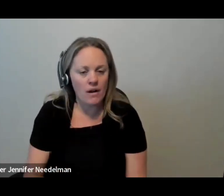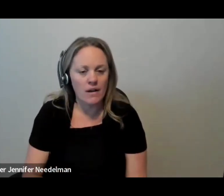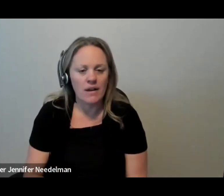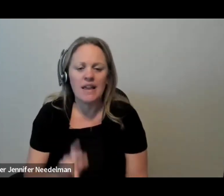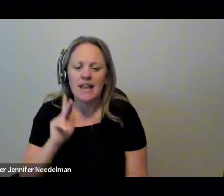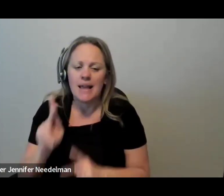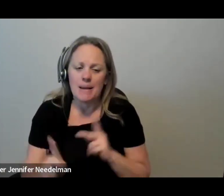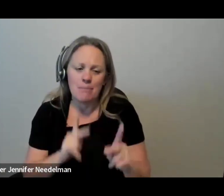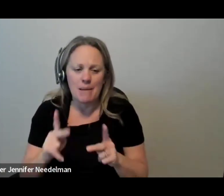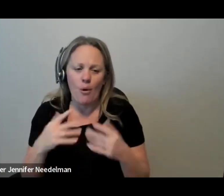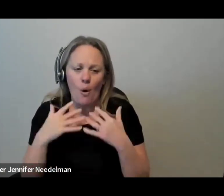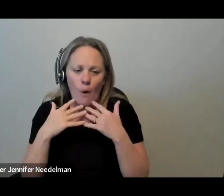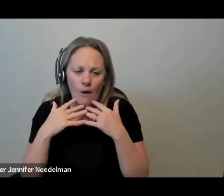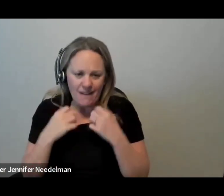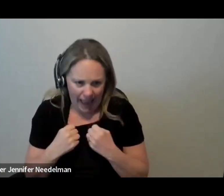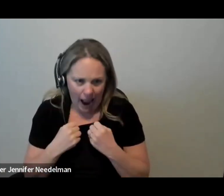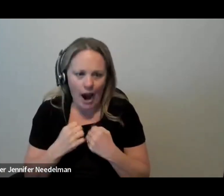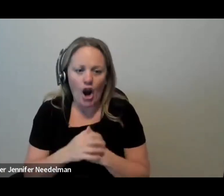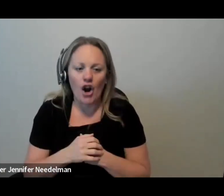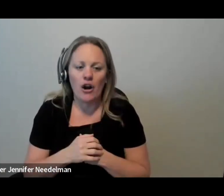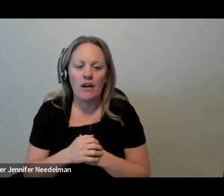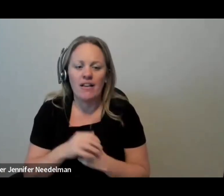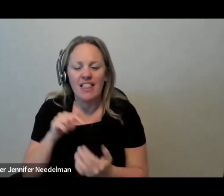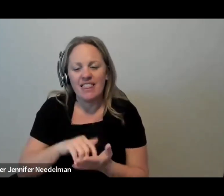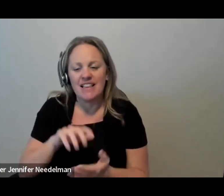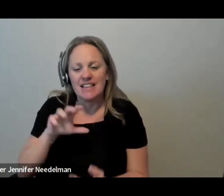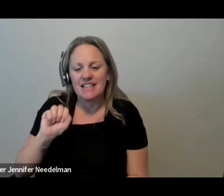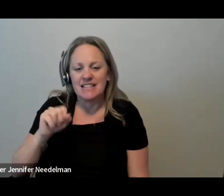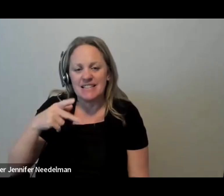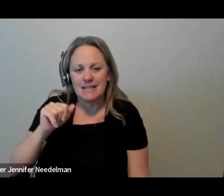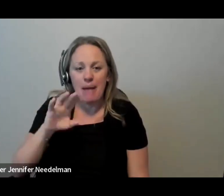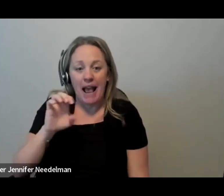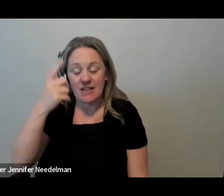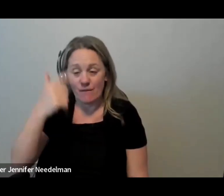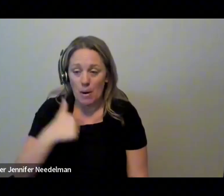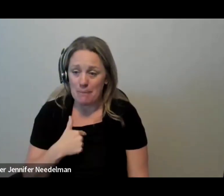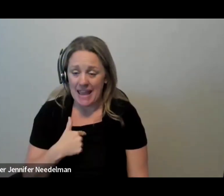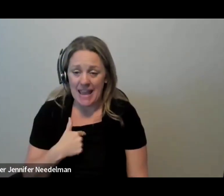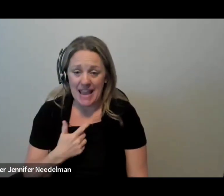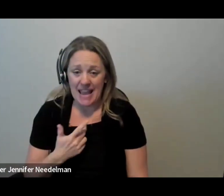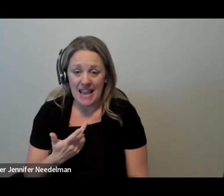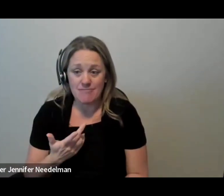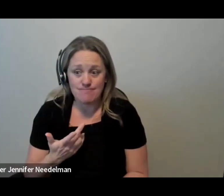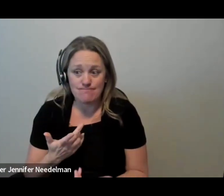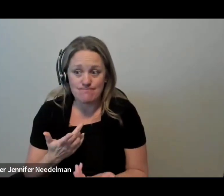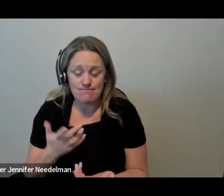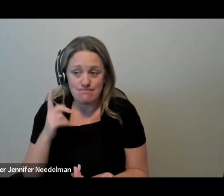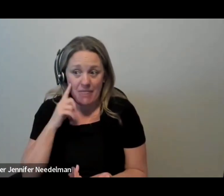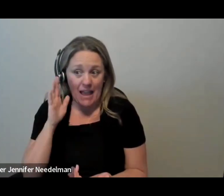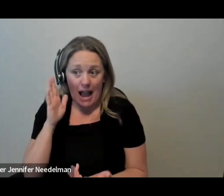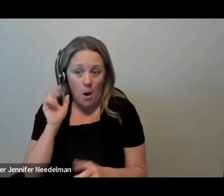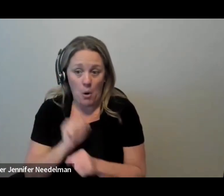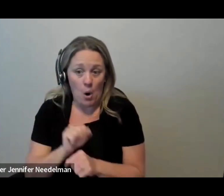and I'd say, you know, this is a, a space for me. I don't think I'll ever not work in accessibility again after doing this.